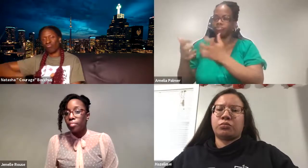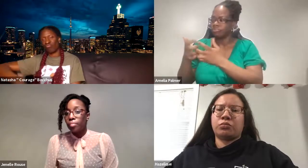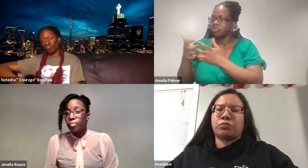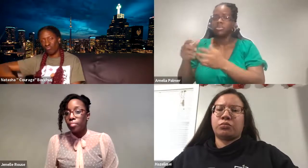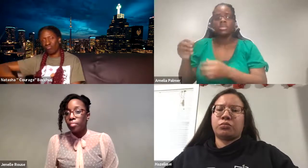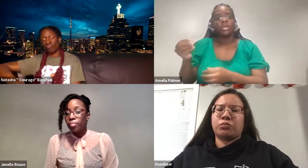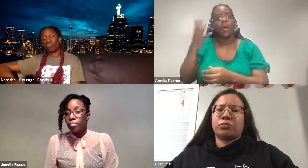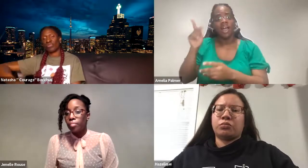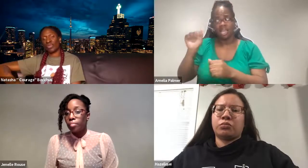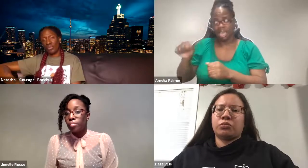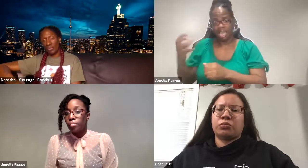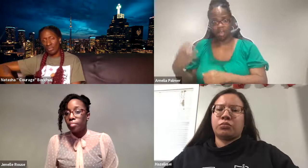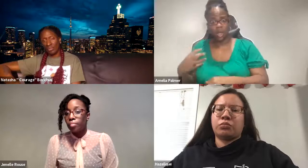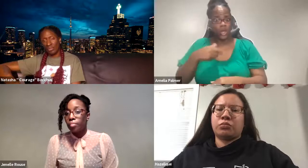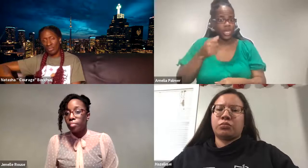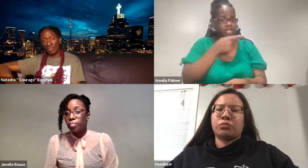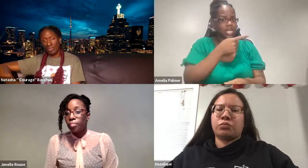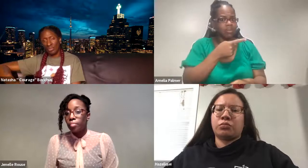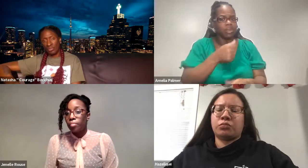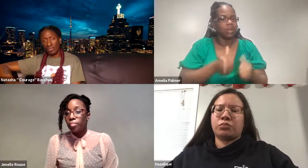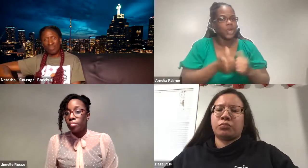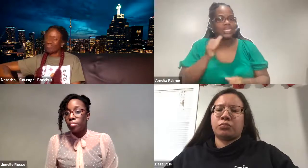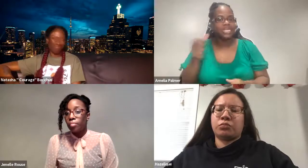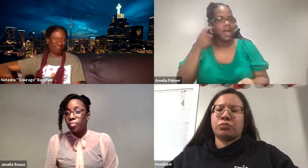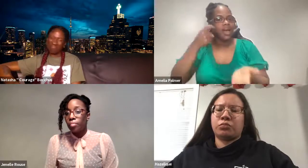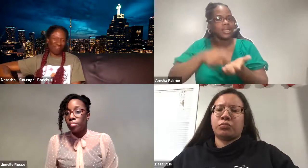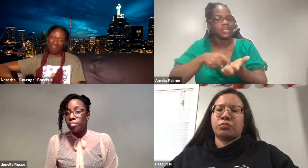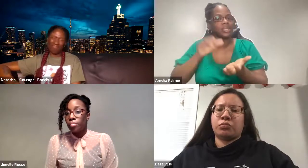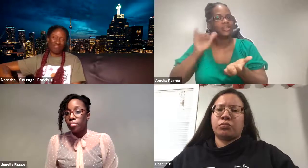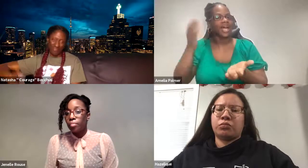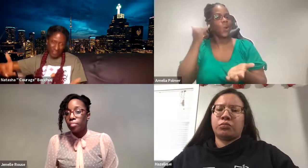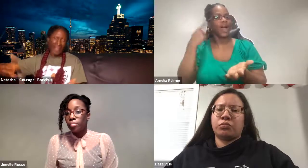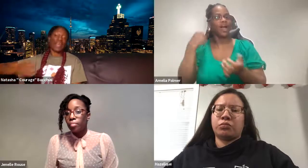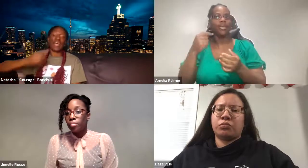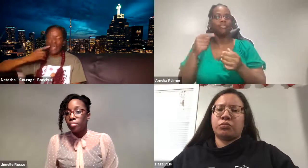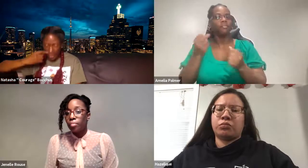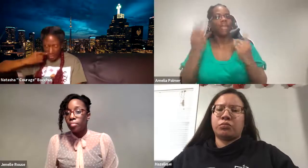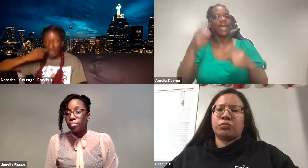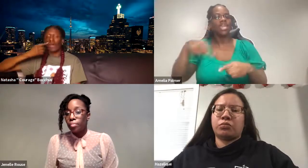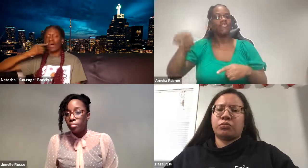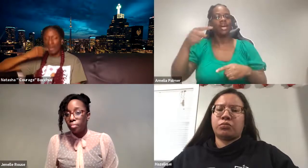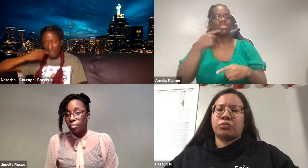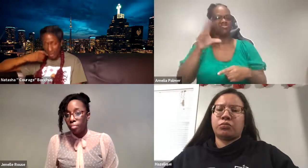myself code switching and changing how i expressed myself in ASL compared to Black ASL but i realized